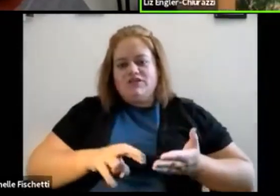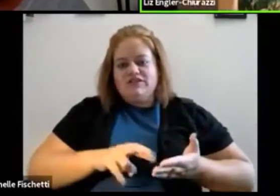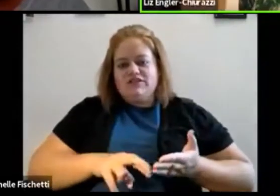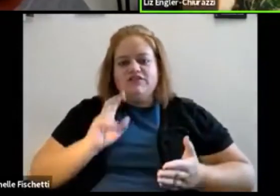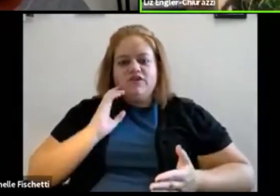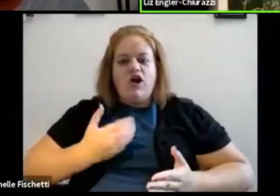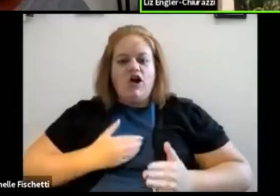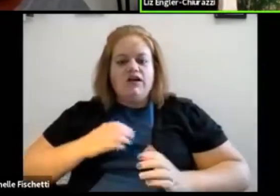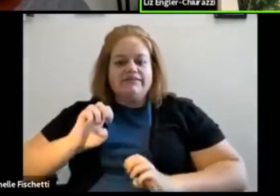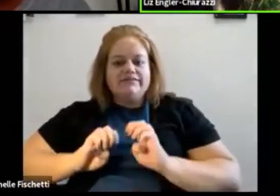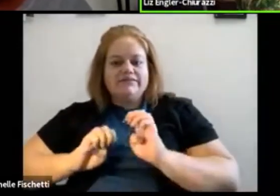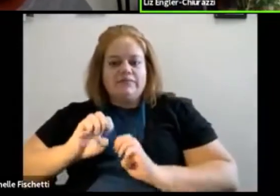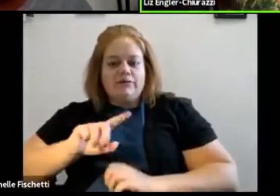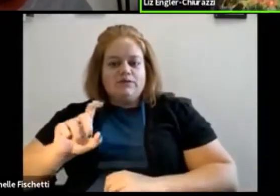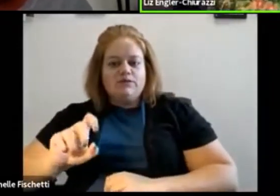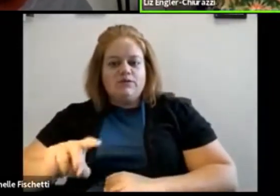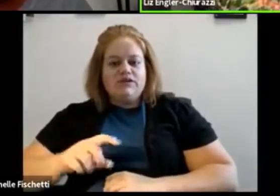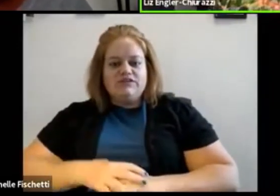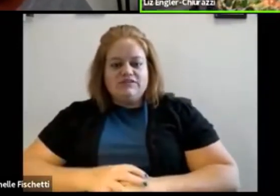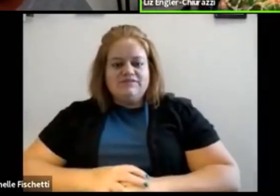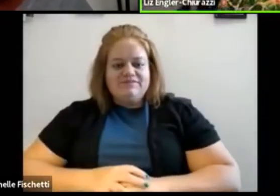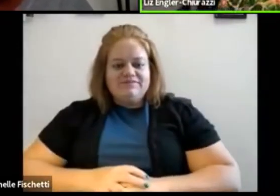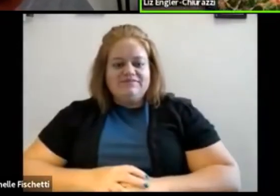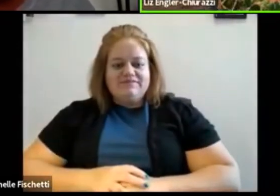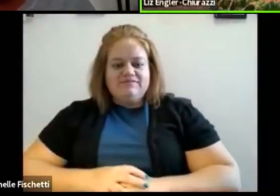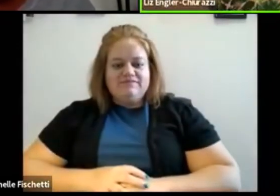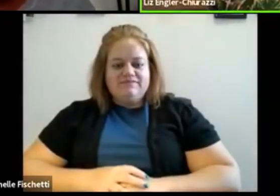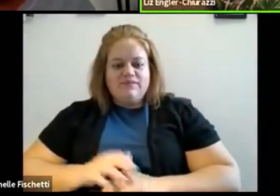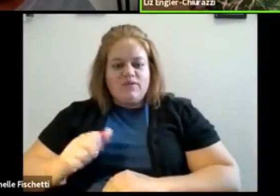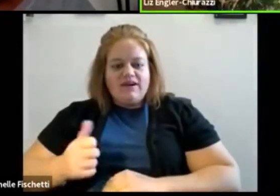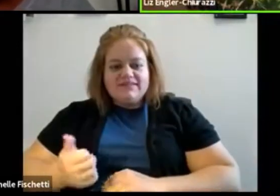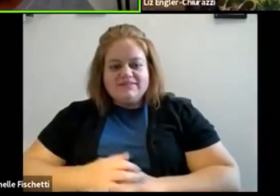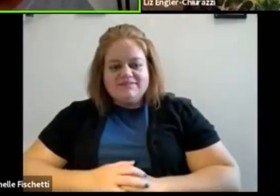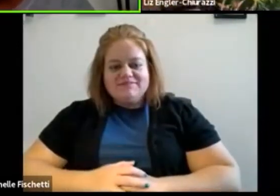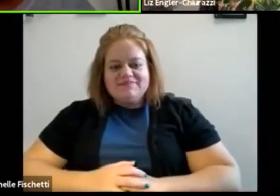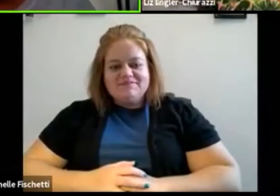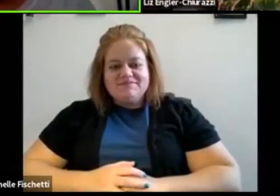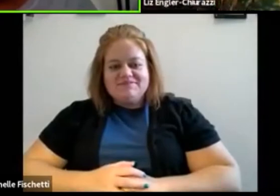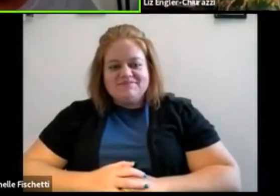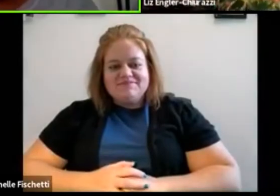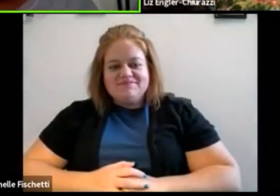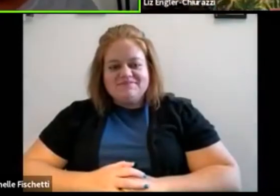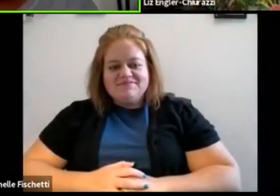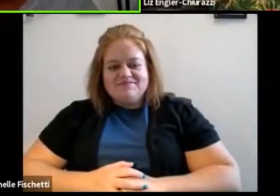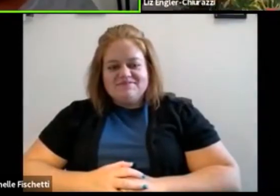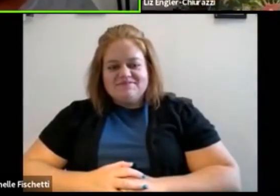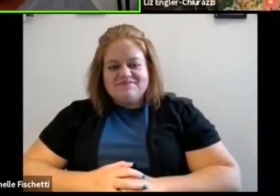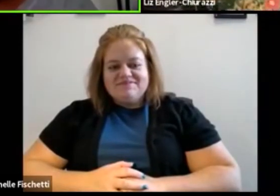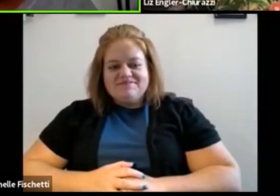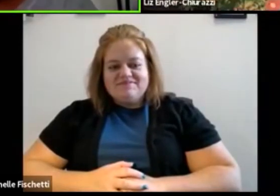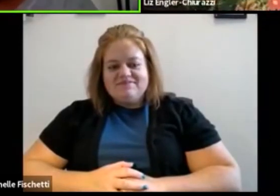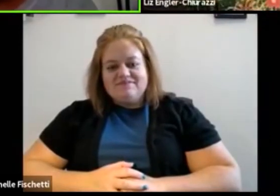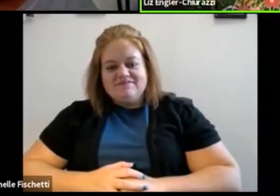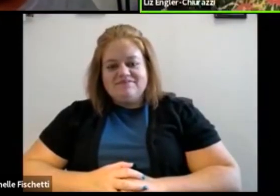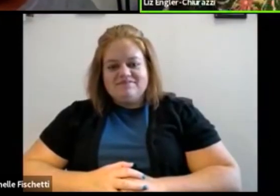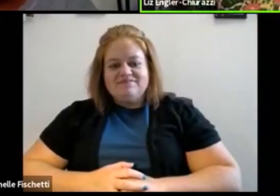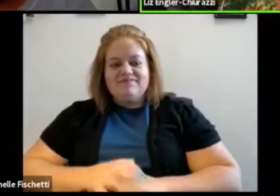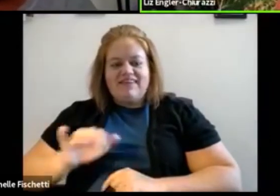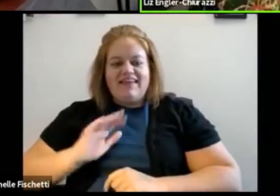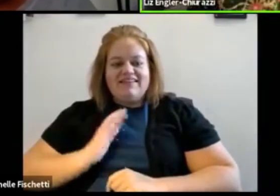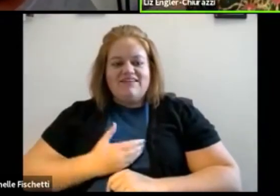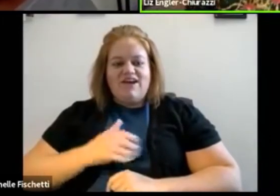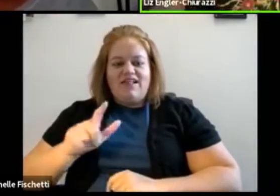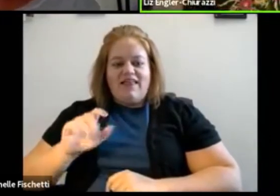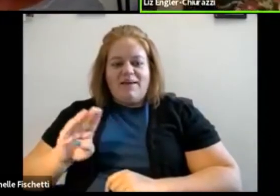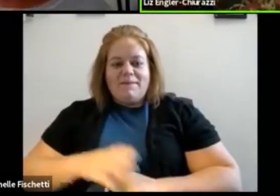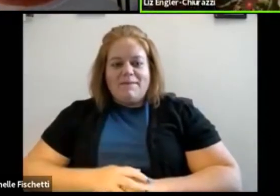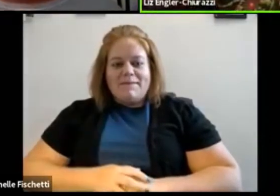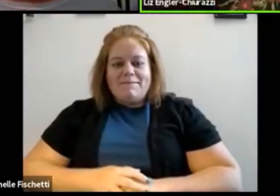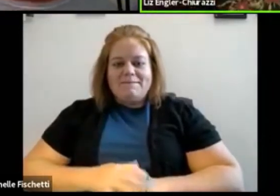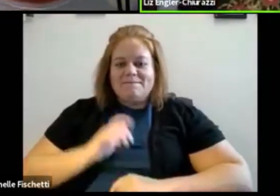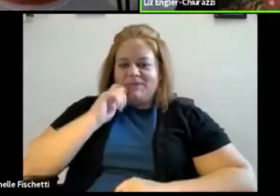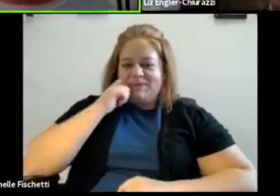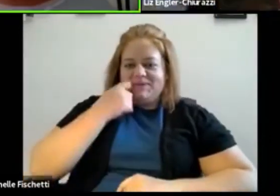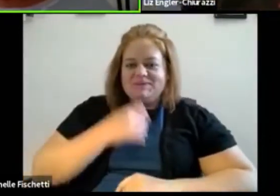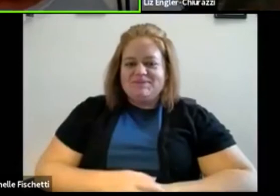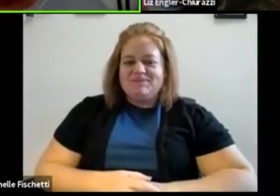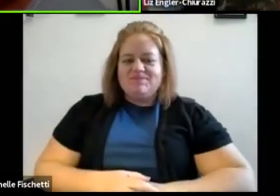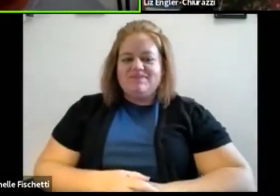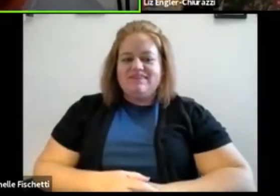we're posing let's see so yeah that's that's the space. Fantastic! Maybe if you